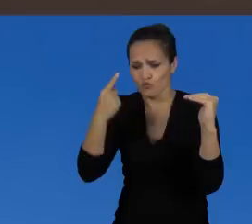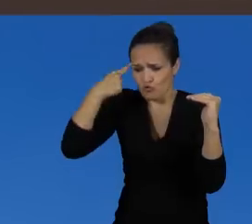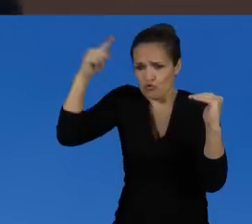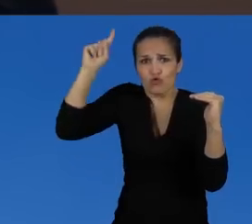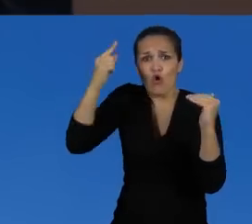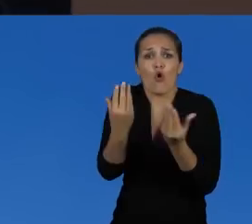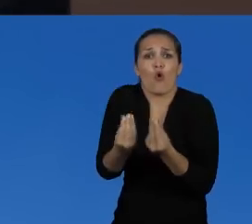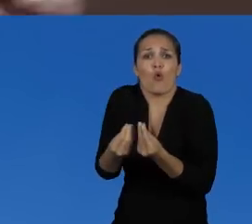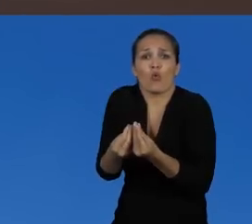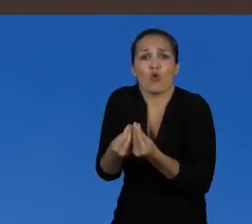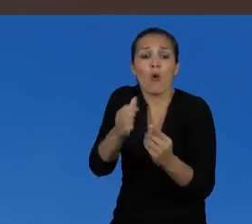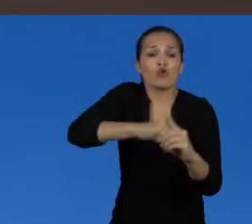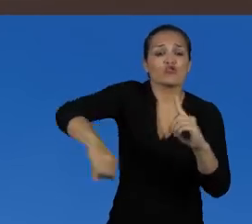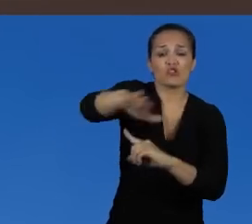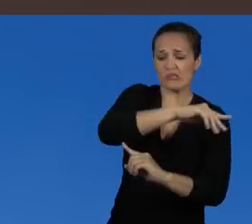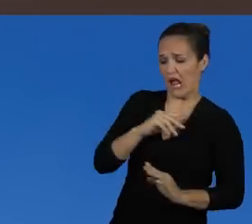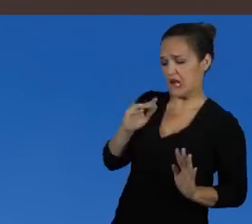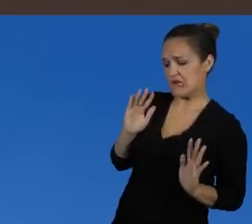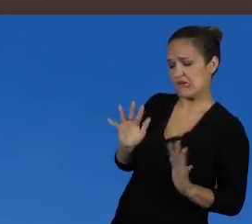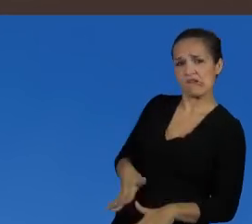one belongs to a group that society undervalues.